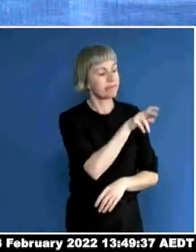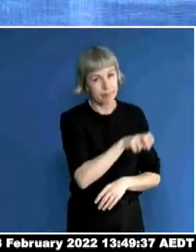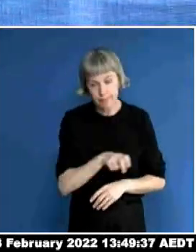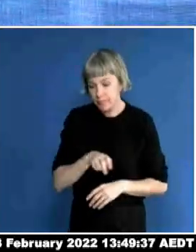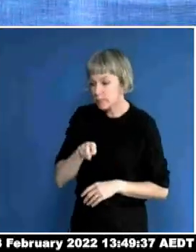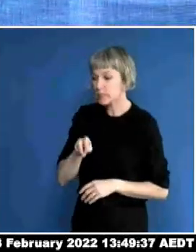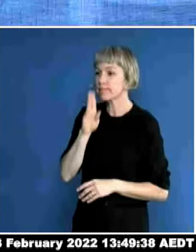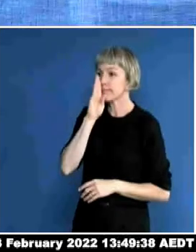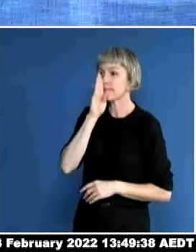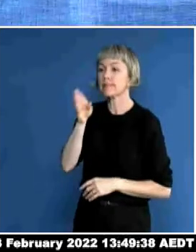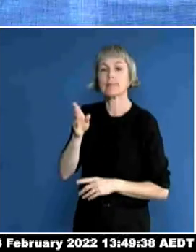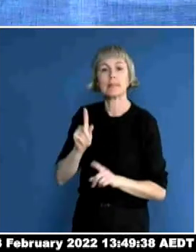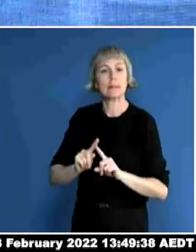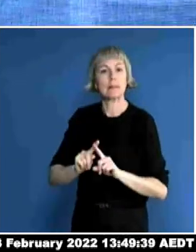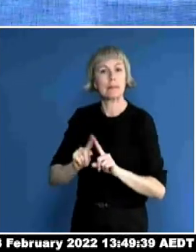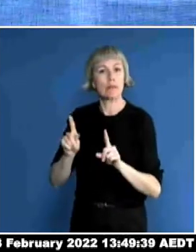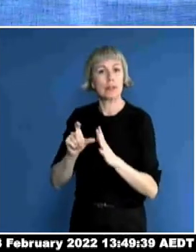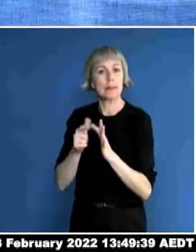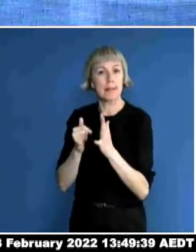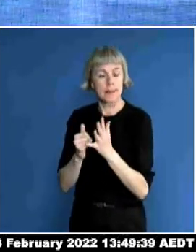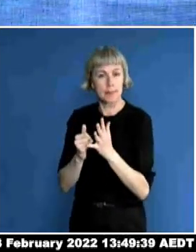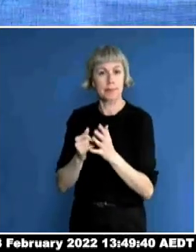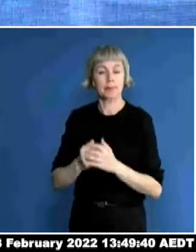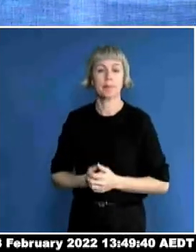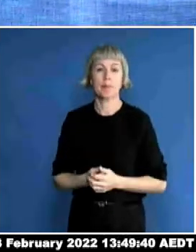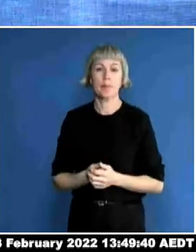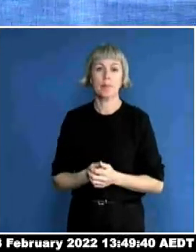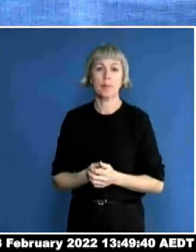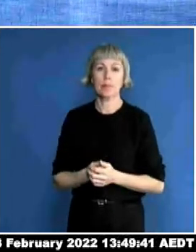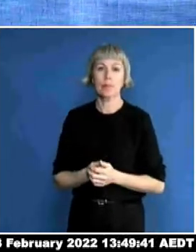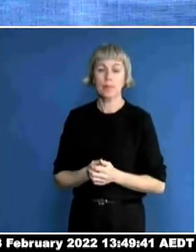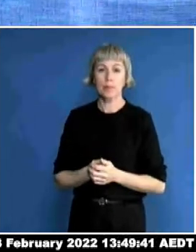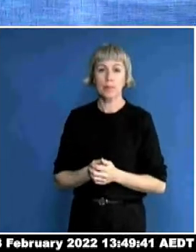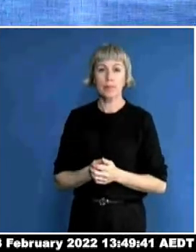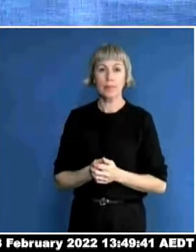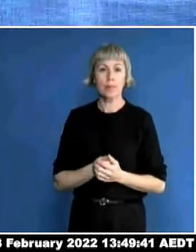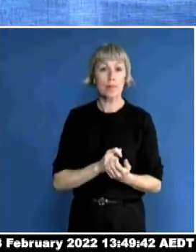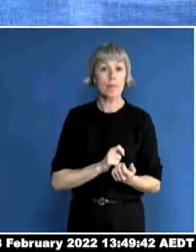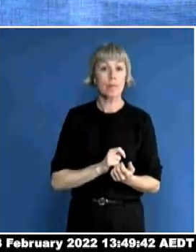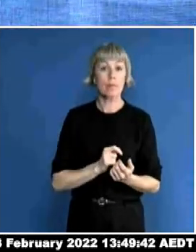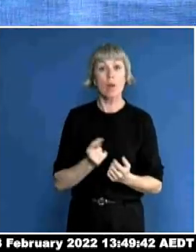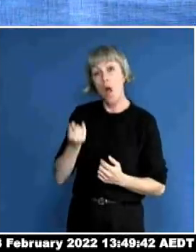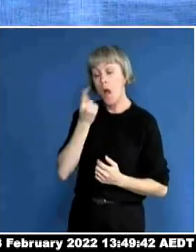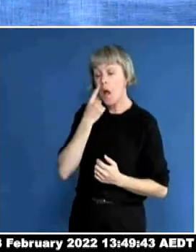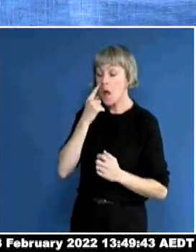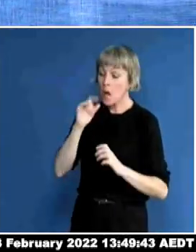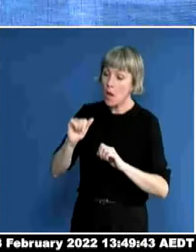And you went online and found out about AimBig Employment.